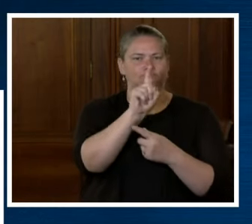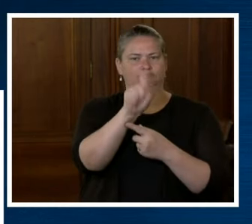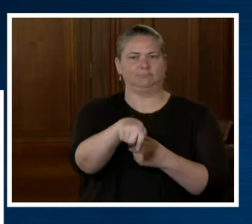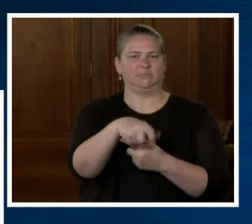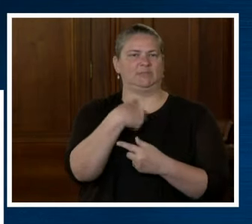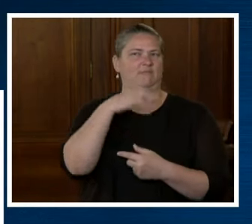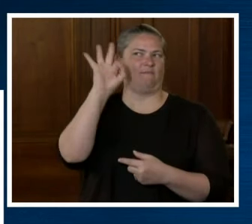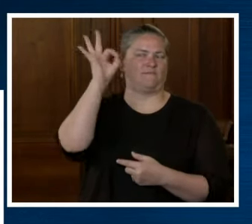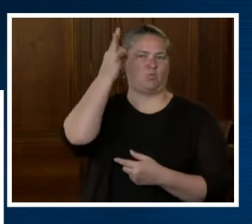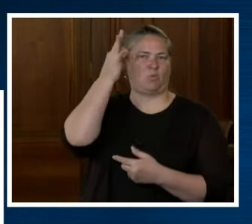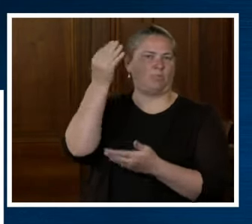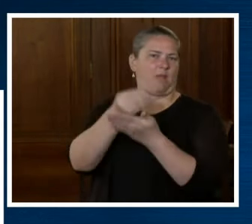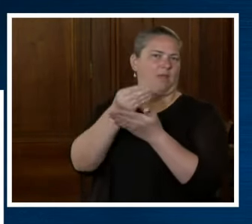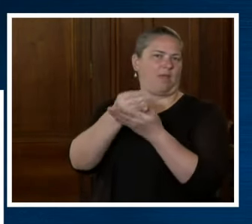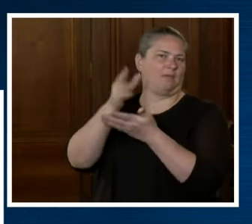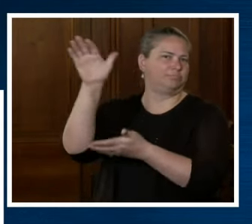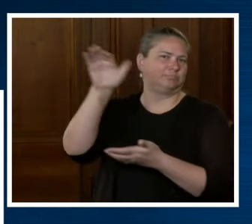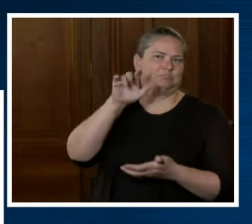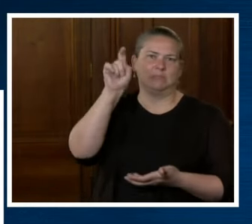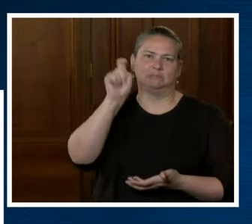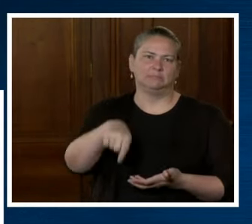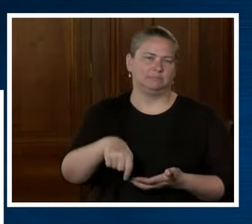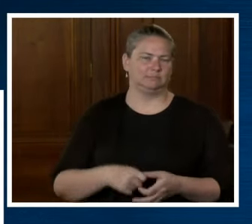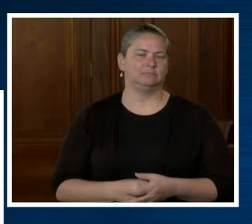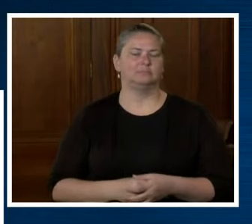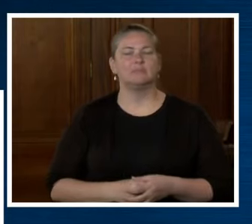CHALLENGED SOME OF THEM AND OTHERS HAVE AS WELL.